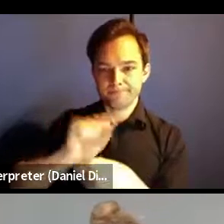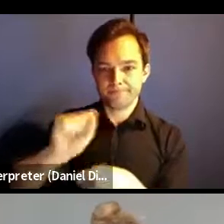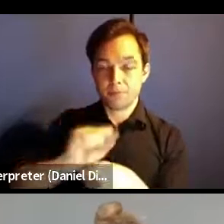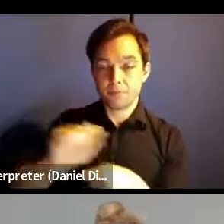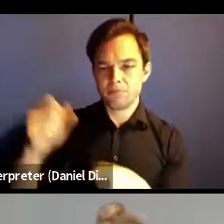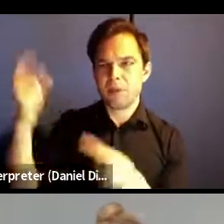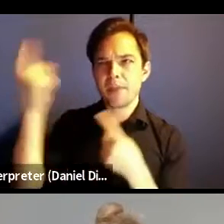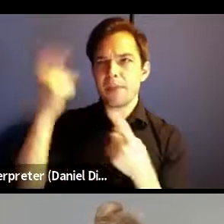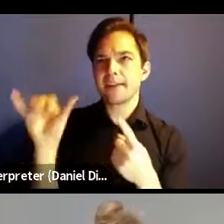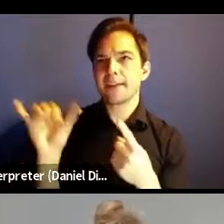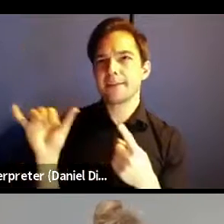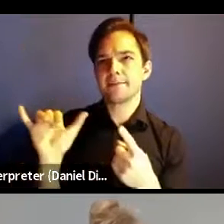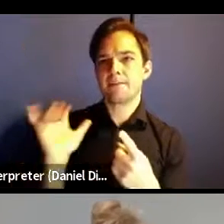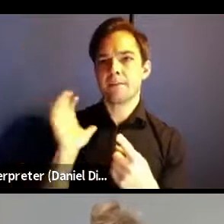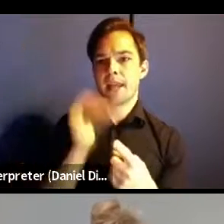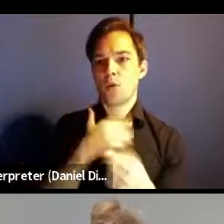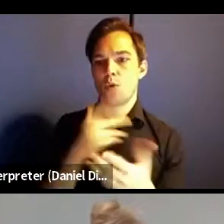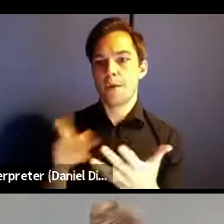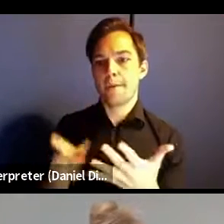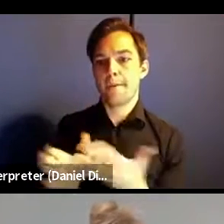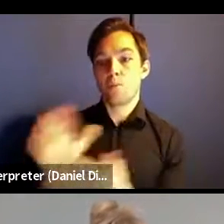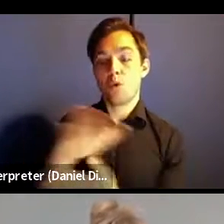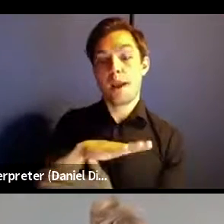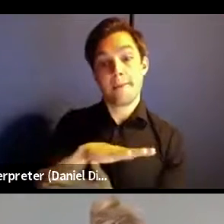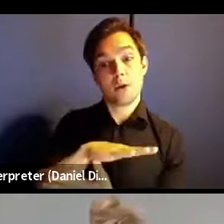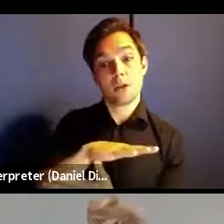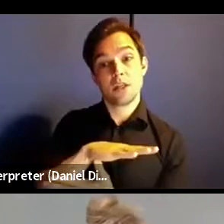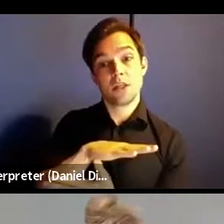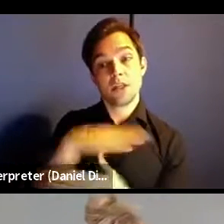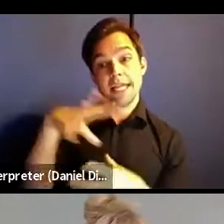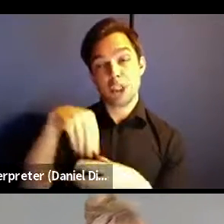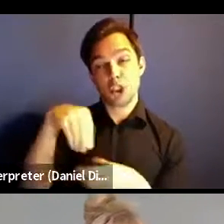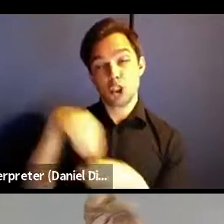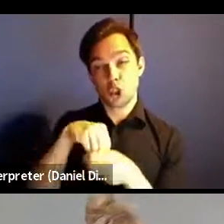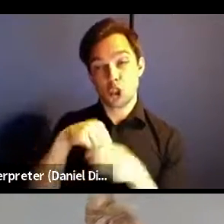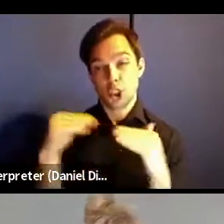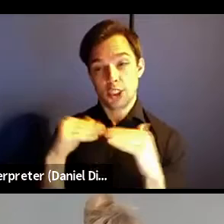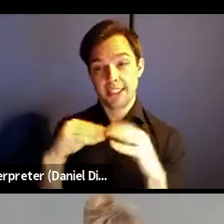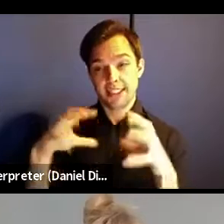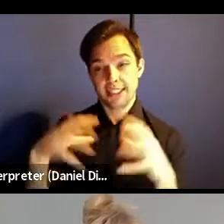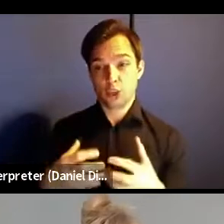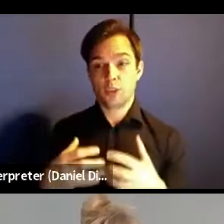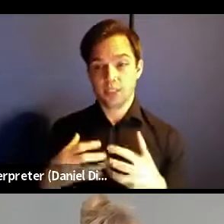our kind of primary internal constituencies. So of course students are our big -